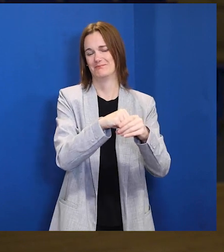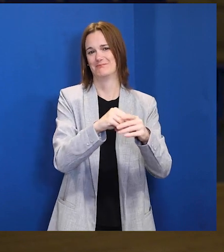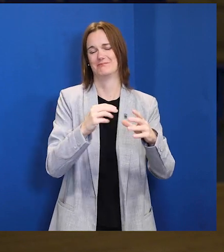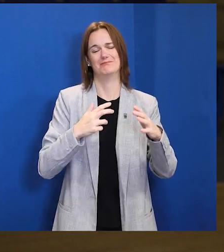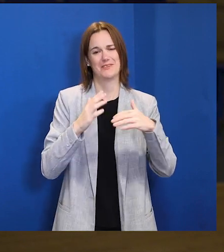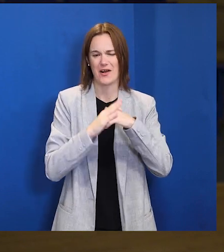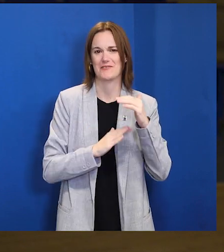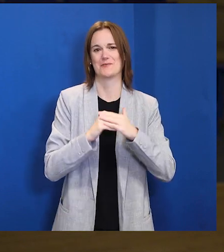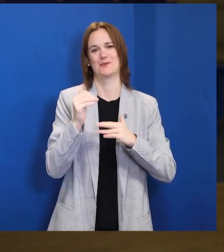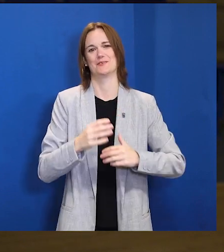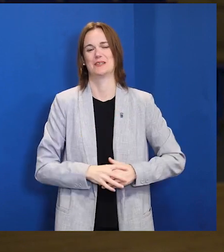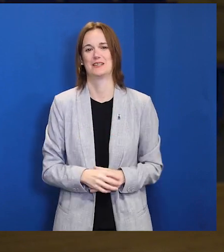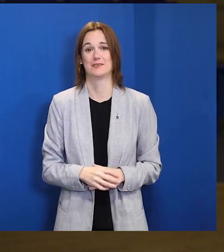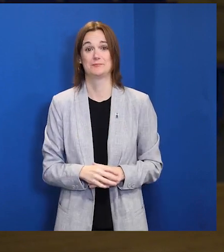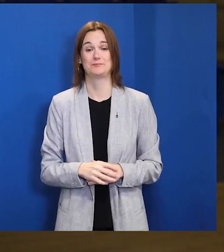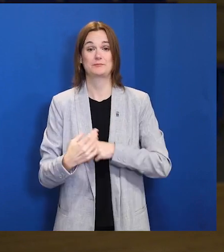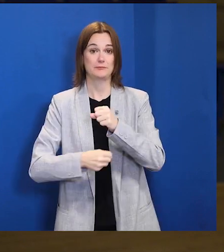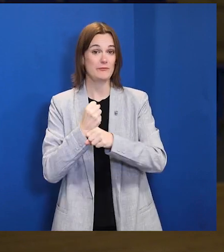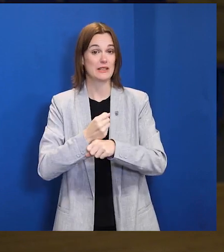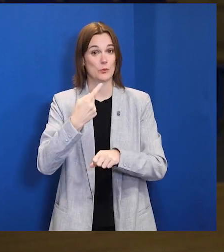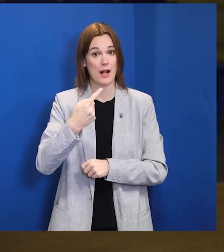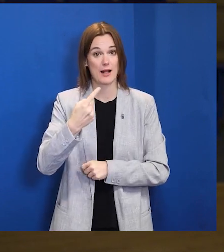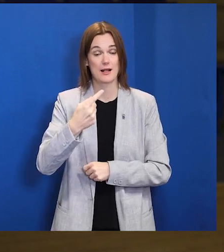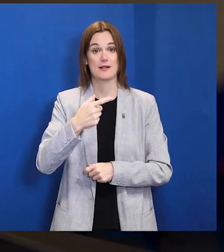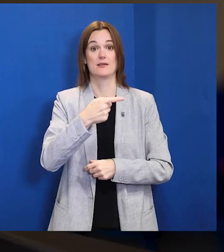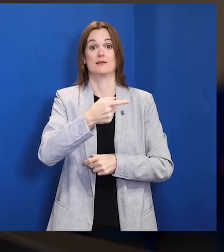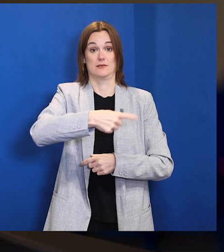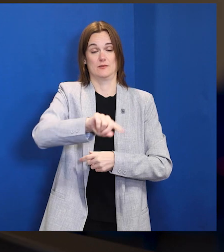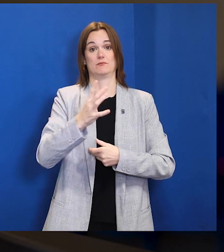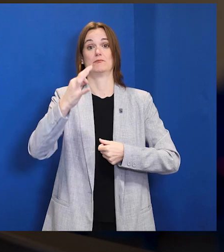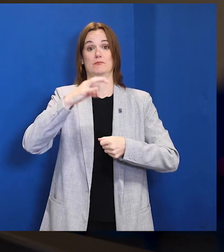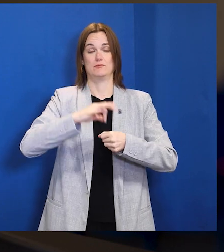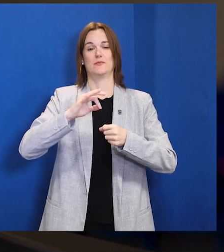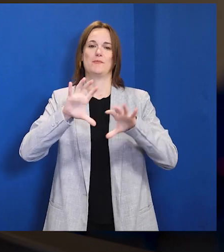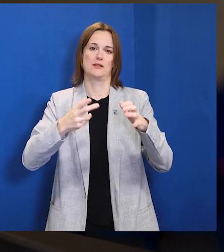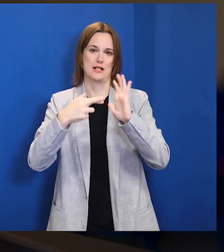embrace and I then, at the moment, felt very comfortable. Year one, I was voted